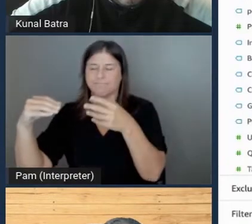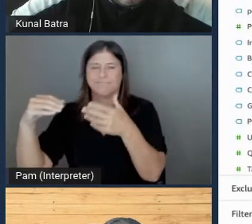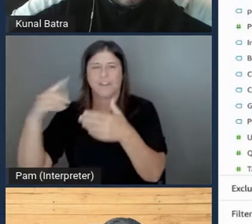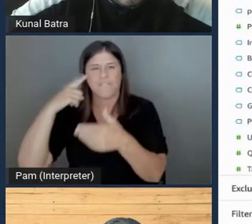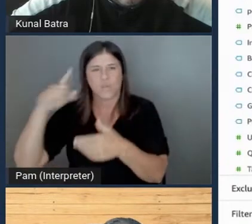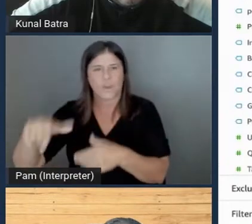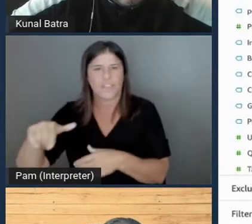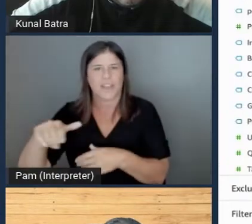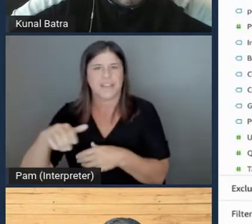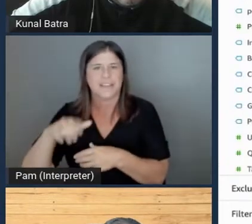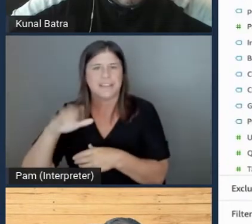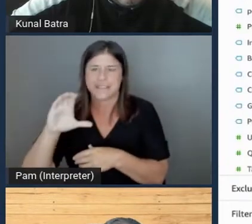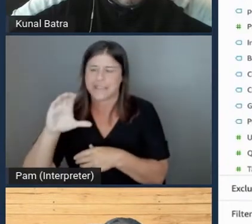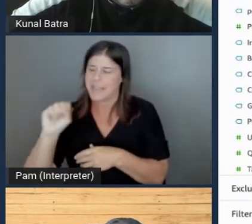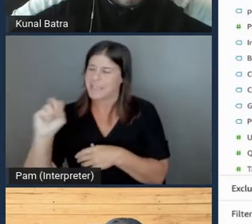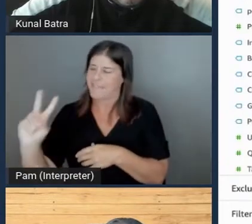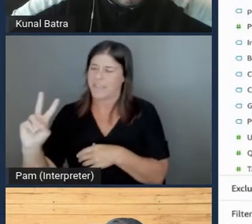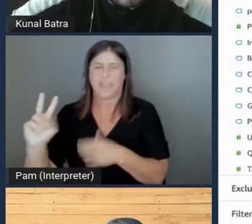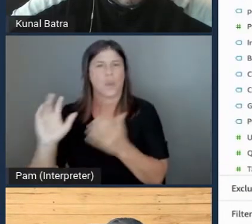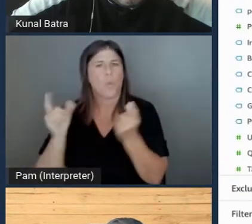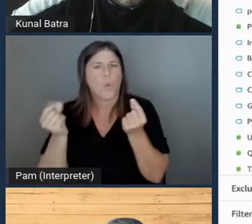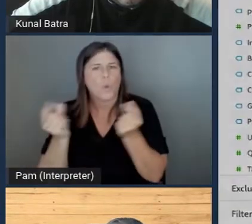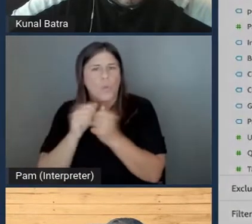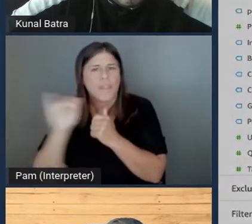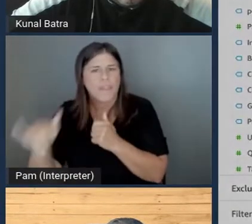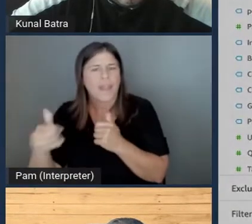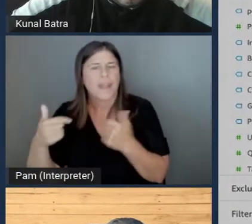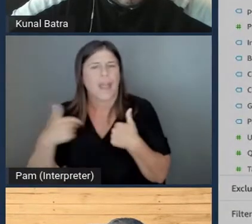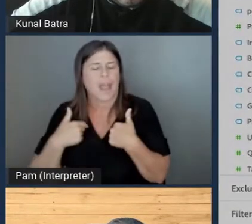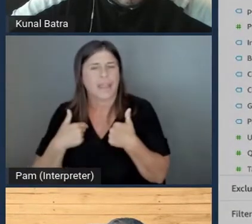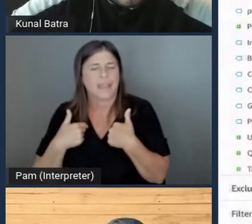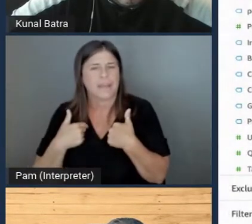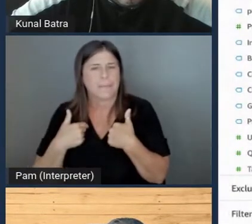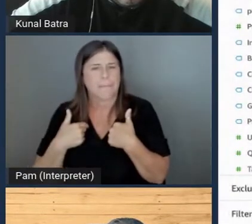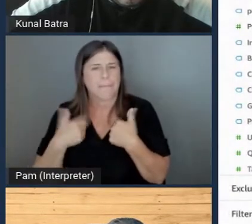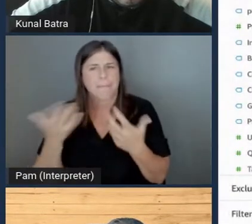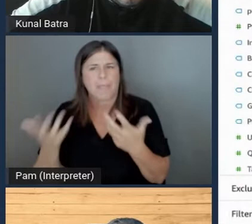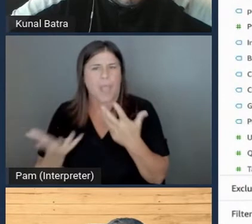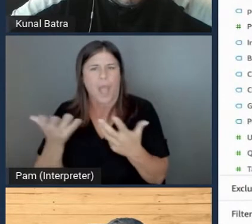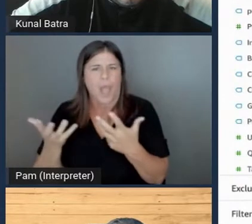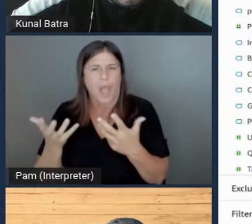and how I did that is (cursor clicks)